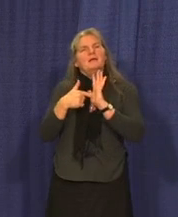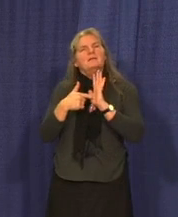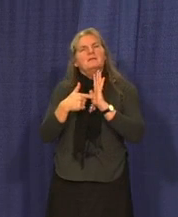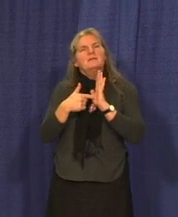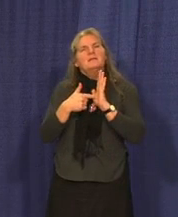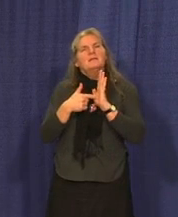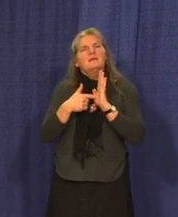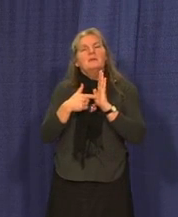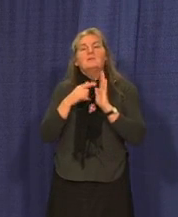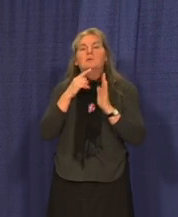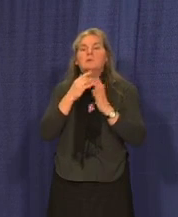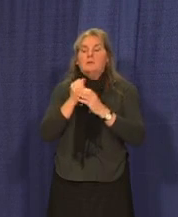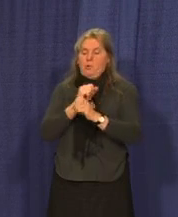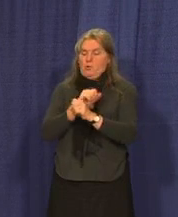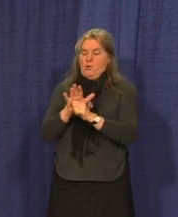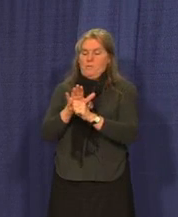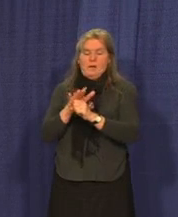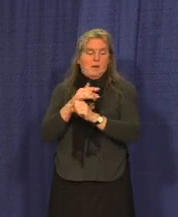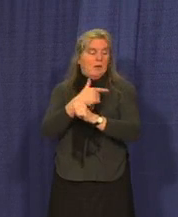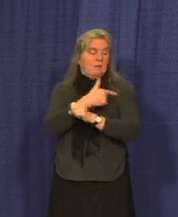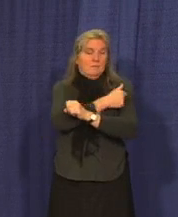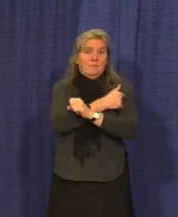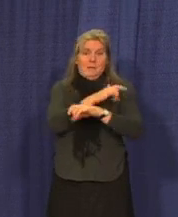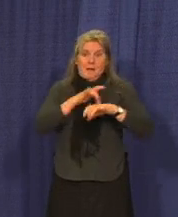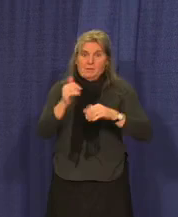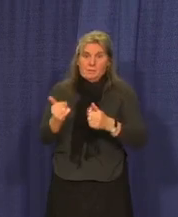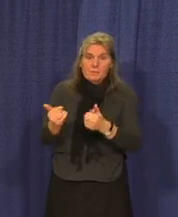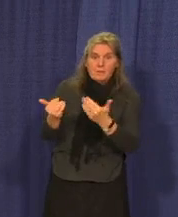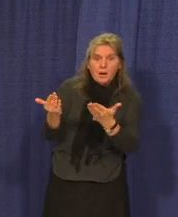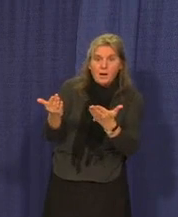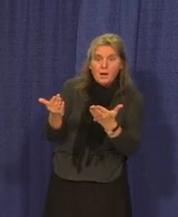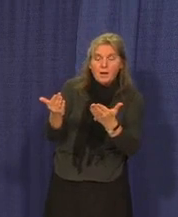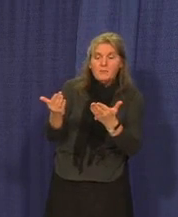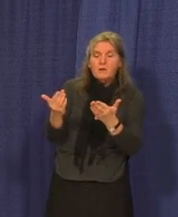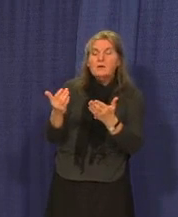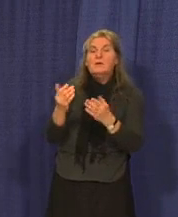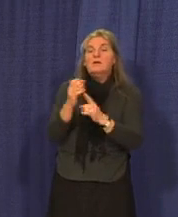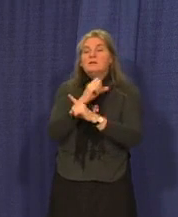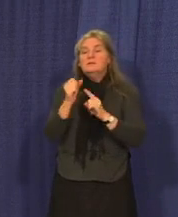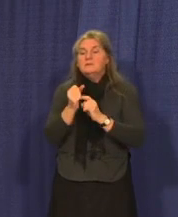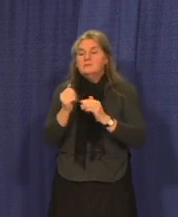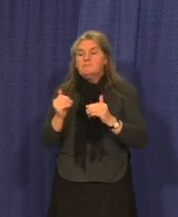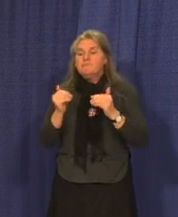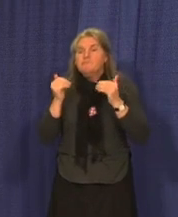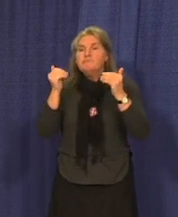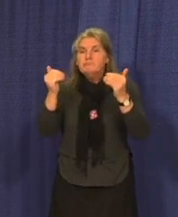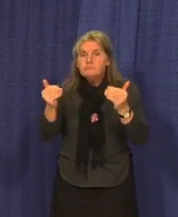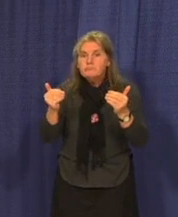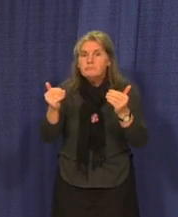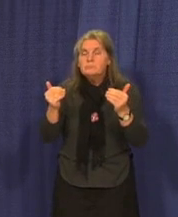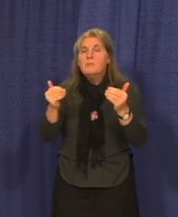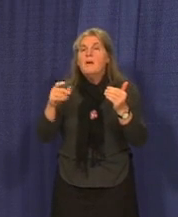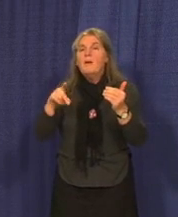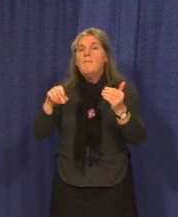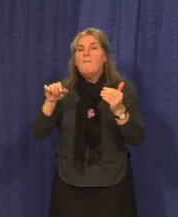This is a good example, as we look at when a vaccine comes in play and as we get into situations where we are moving